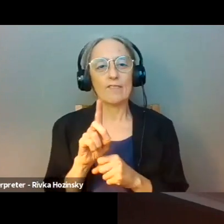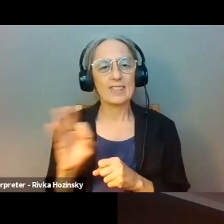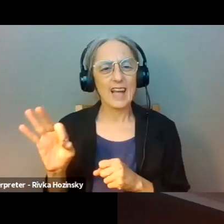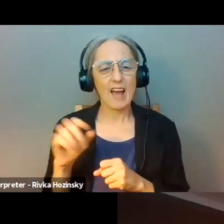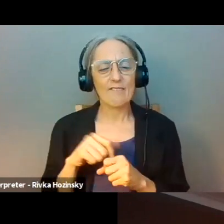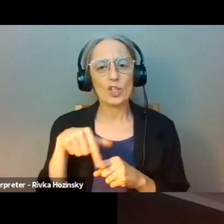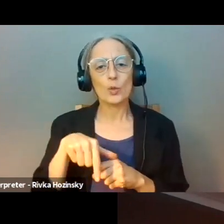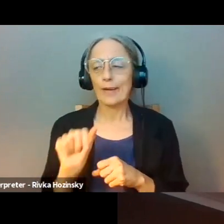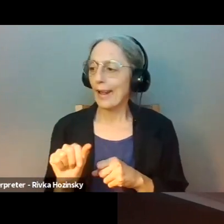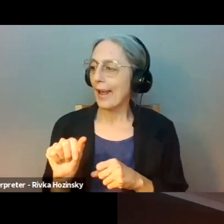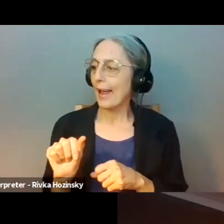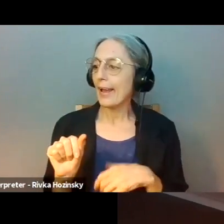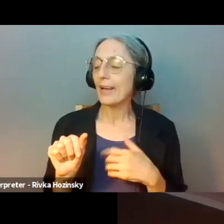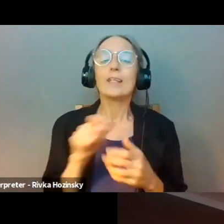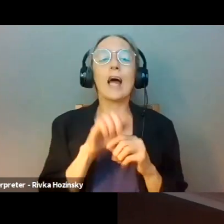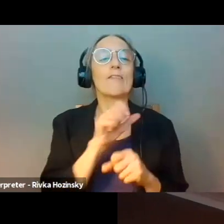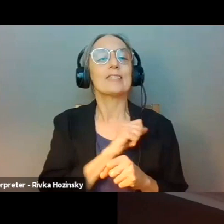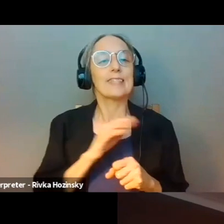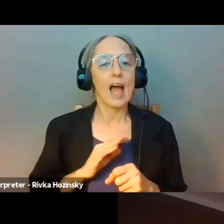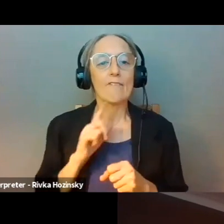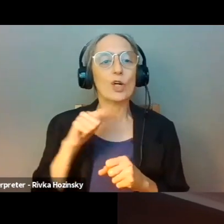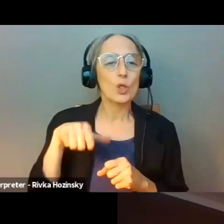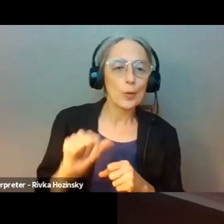a tech support, any ways that you can think of to work around those things?